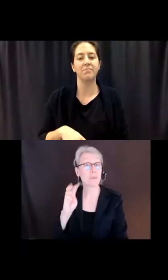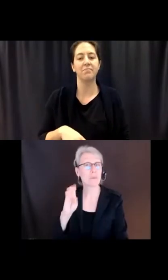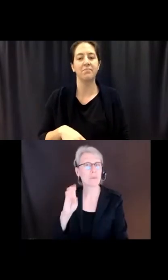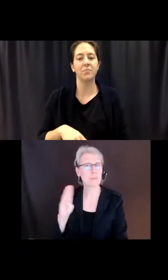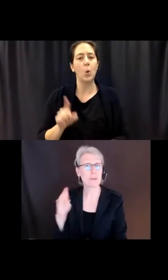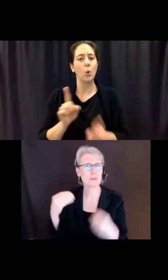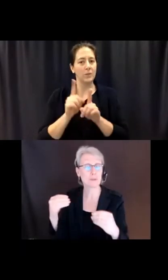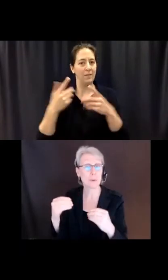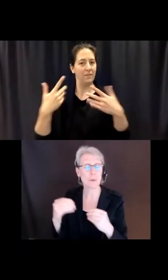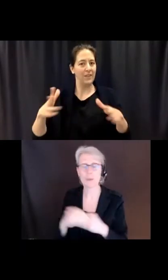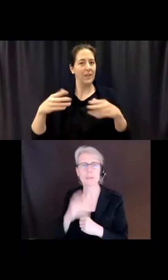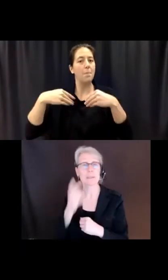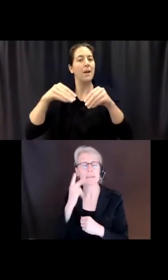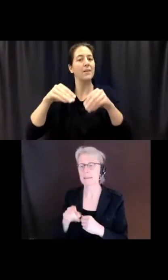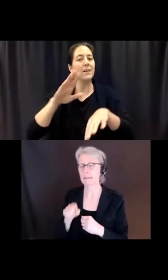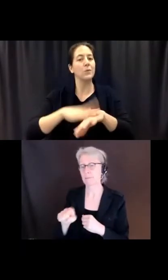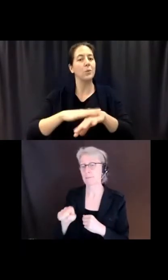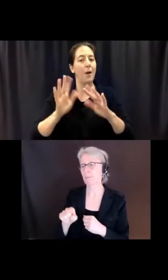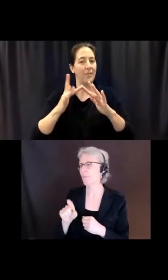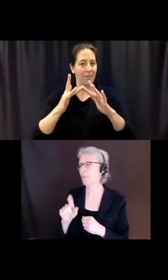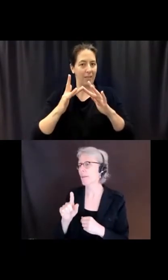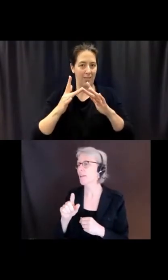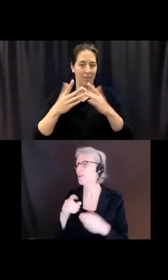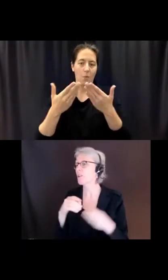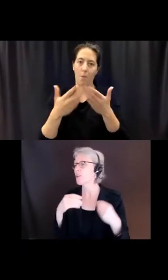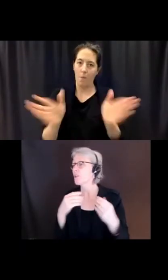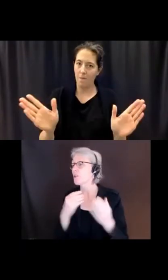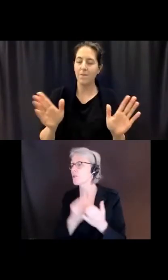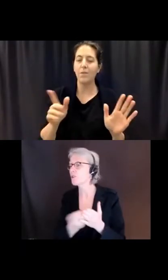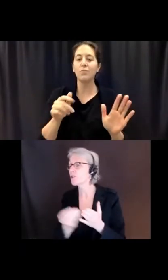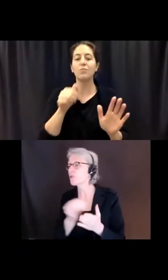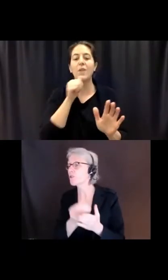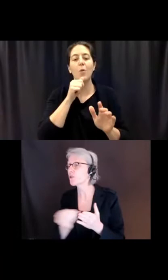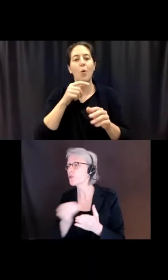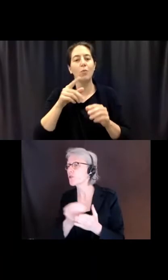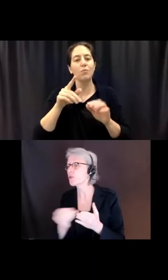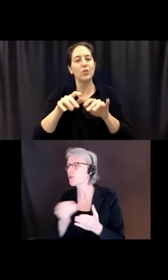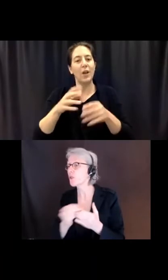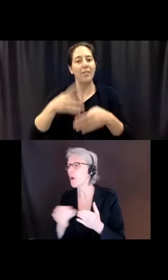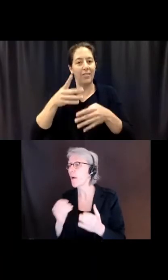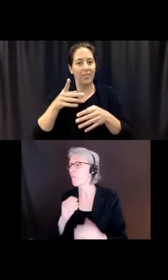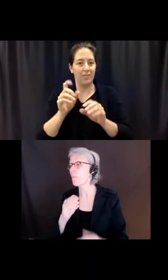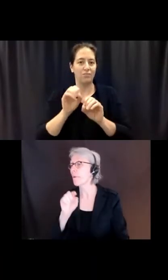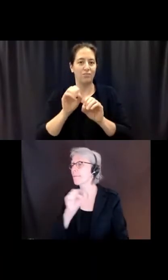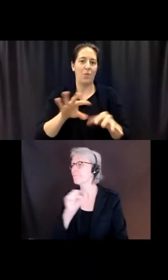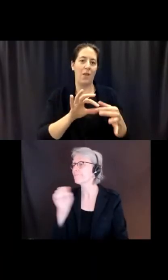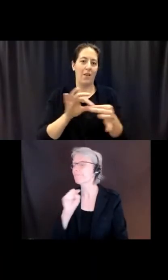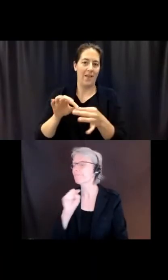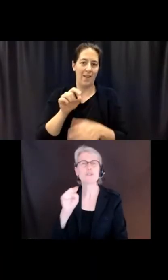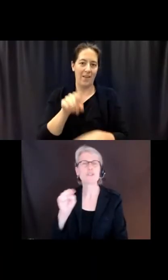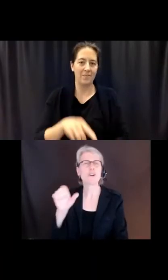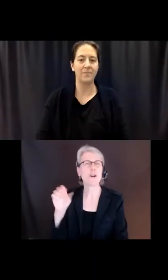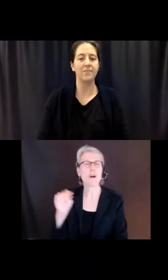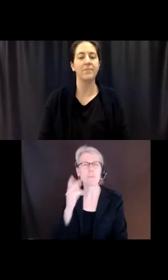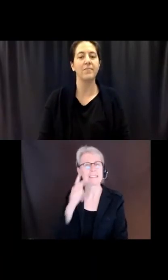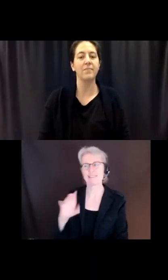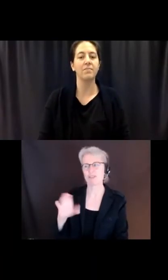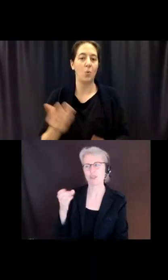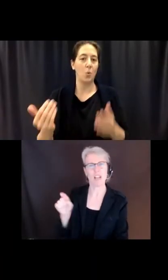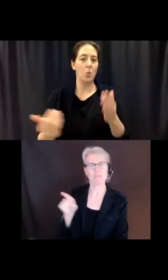IS ON THE TEXT BOCHLT IT IS SHOPILLABILITIES.COM. IT IS A NEW BRAND WE'RE TRYING TO PROMOTE